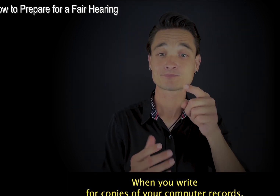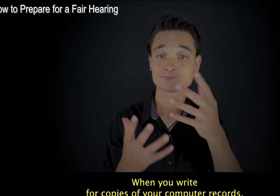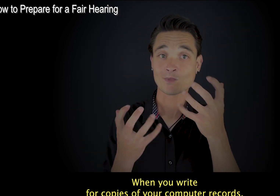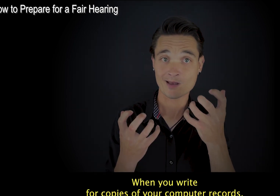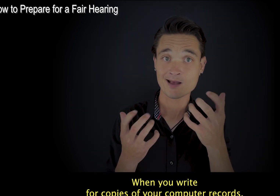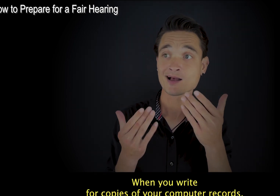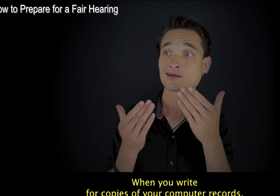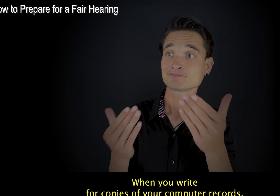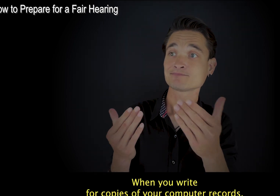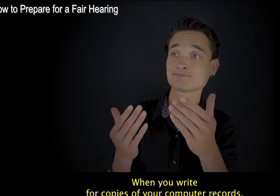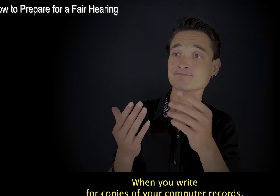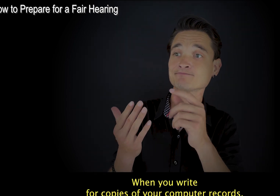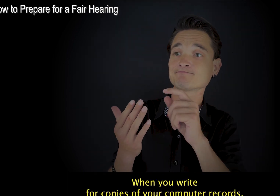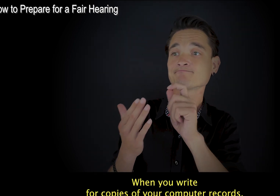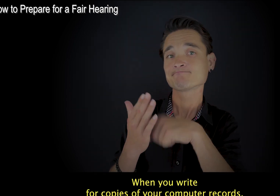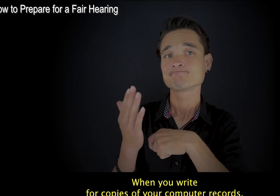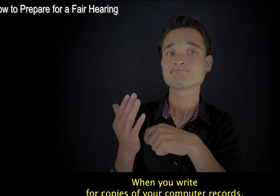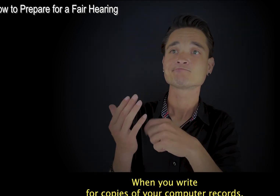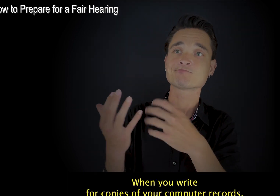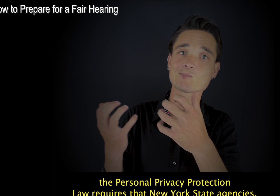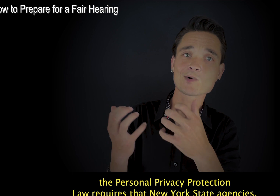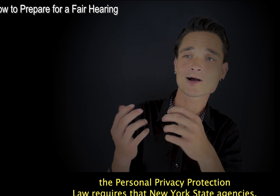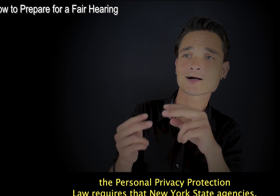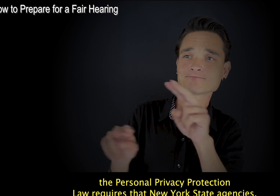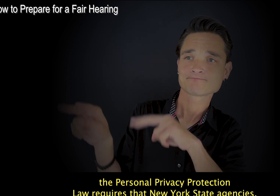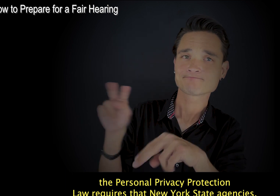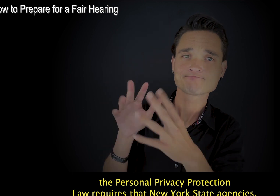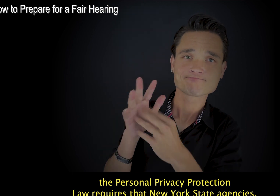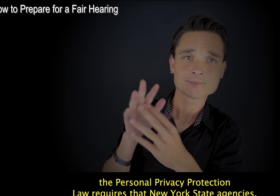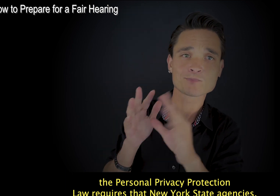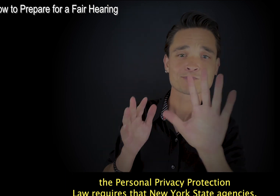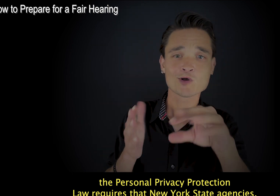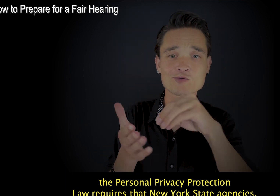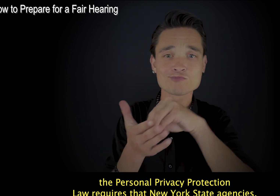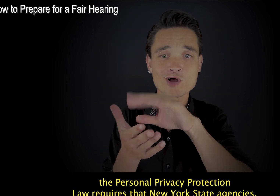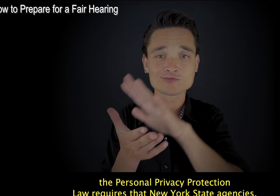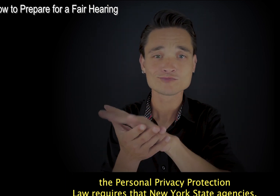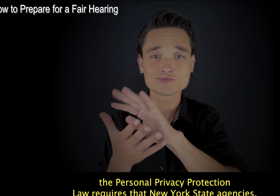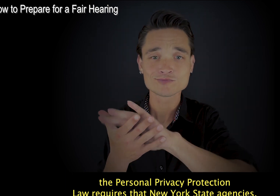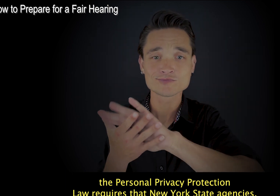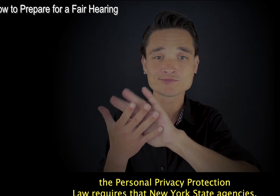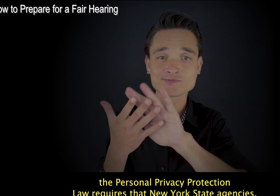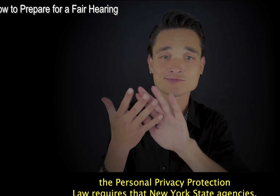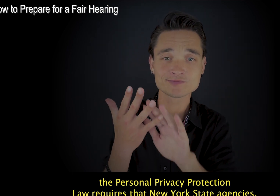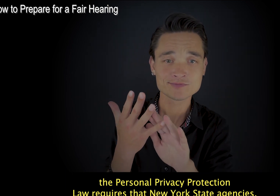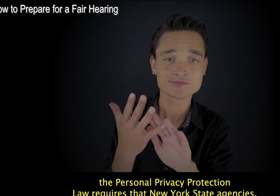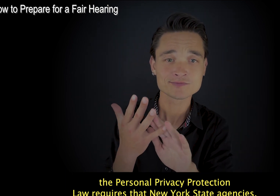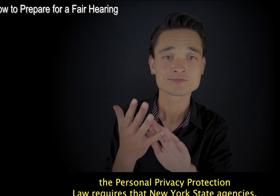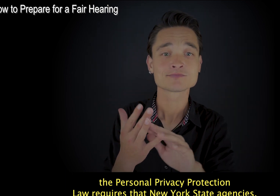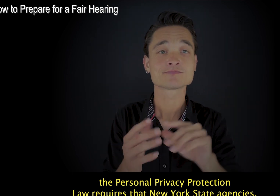When you write for copies of your computer records, the Personal Privacy Protection Law requires that New York State agencies,